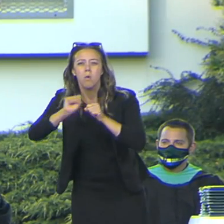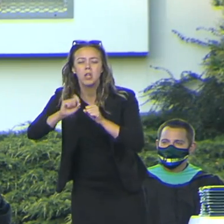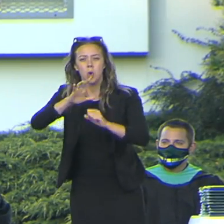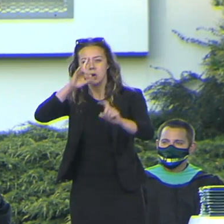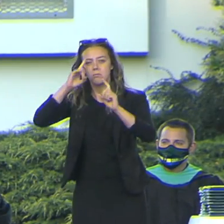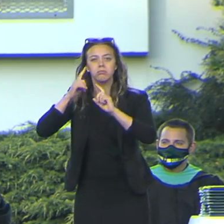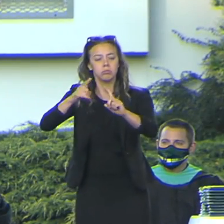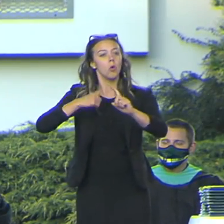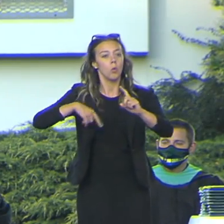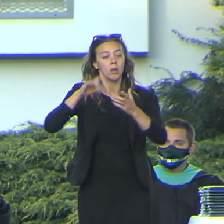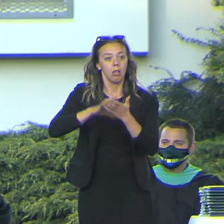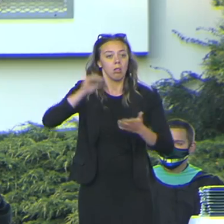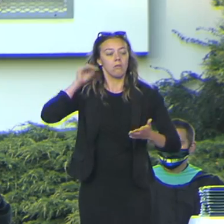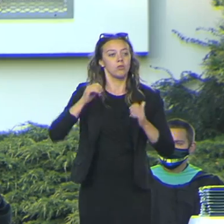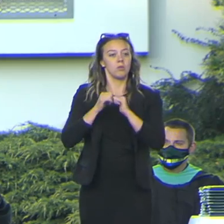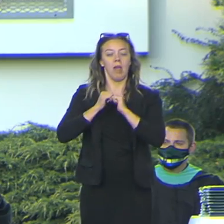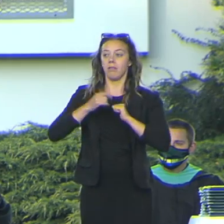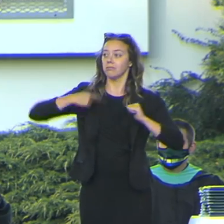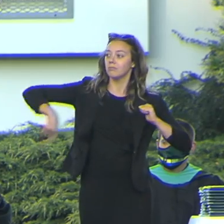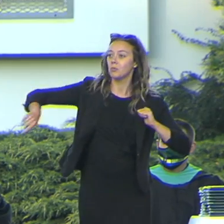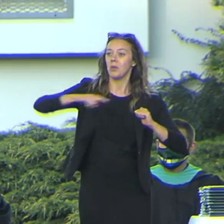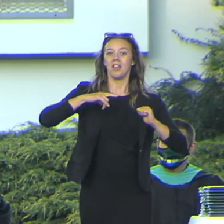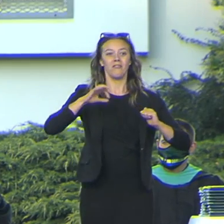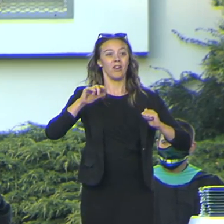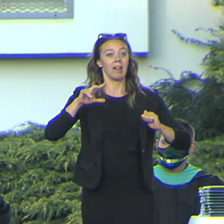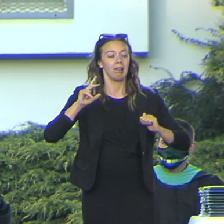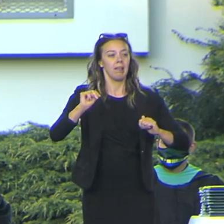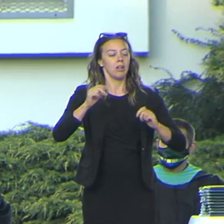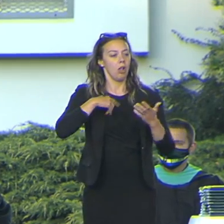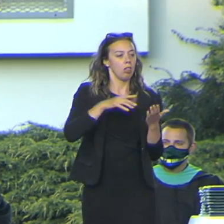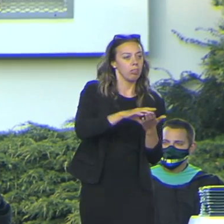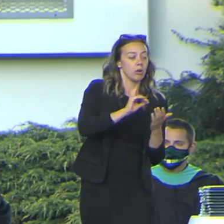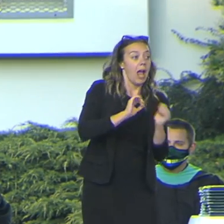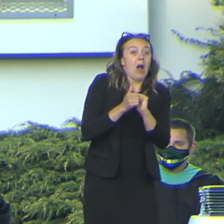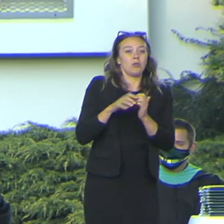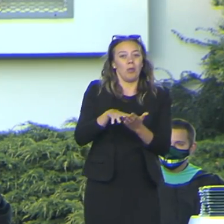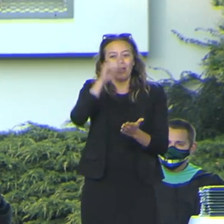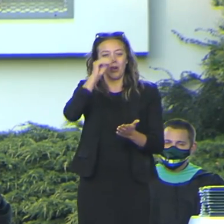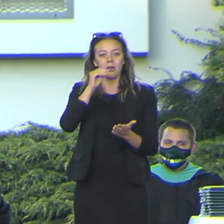Together as a Franklin community we learned how to learn how to teach and how to support each